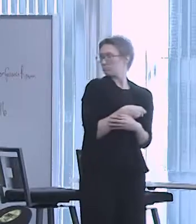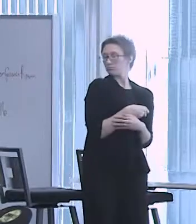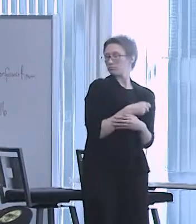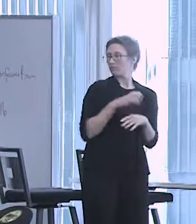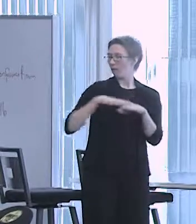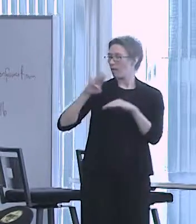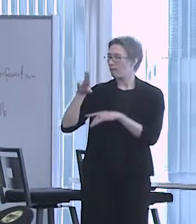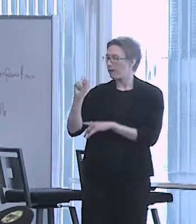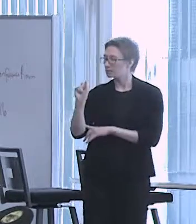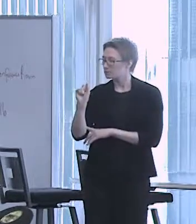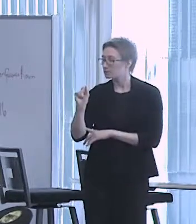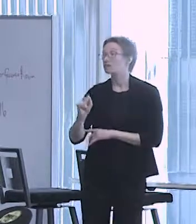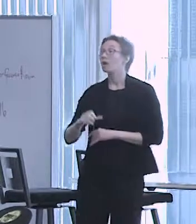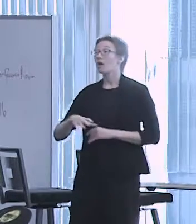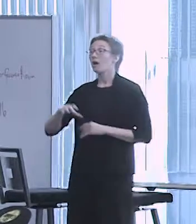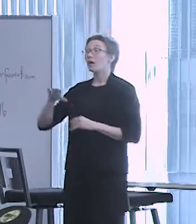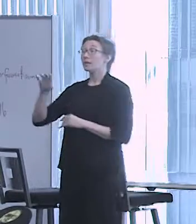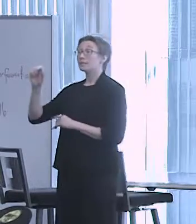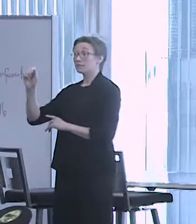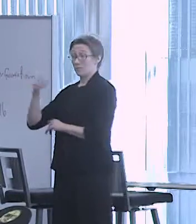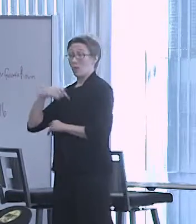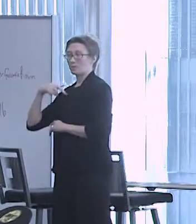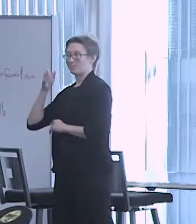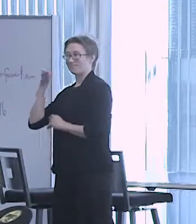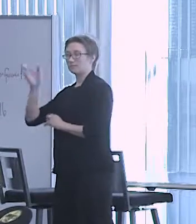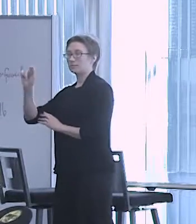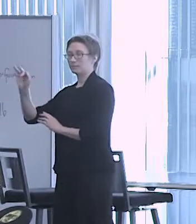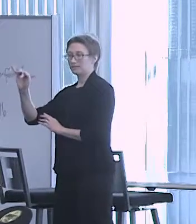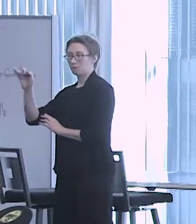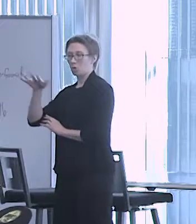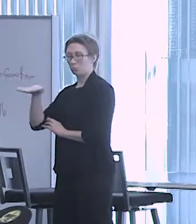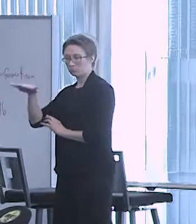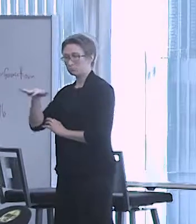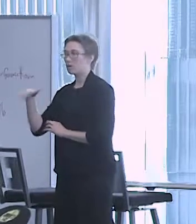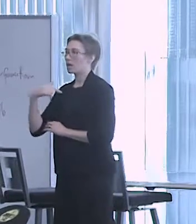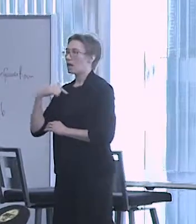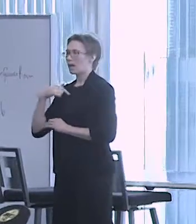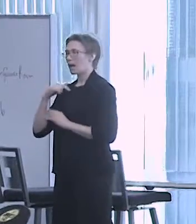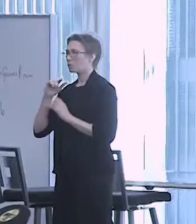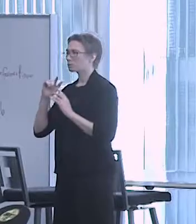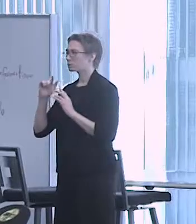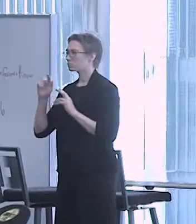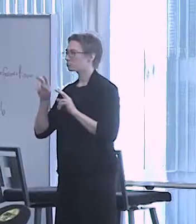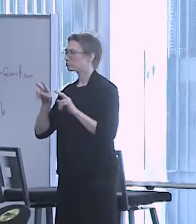in San Francisco, because I was browsing the vitamin section, and reading the labels while waiting